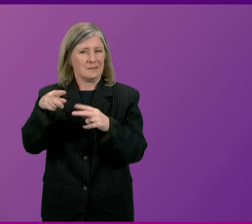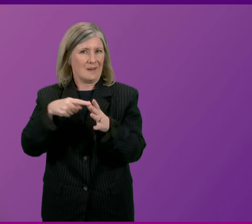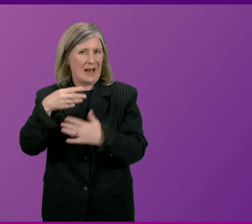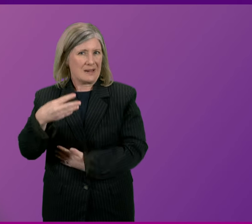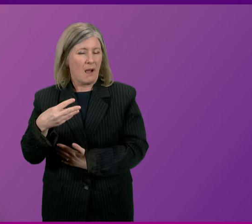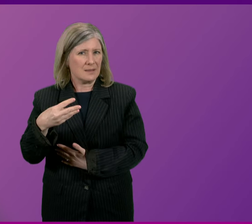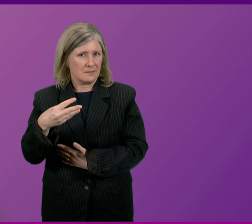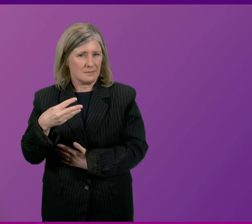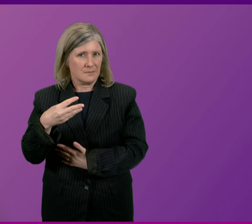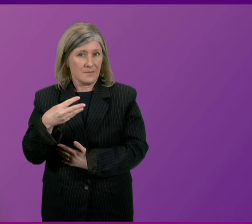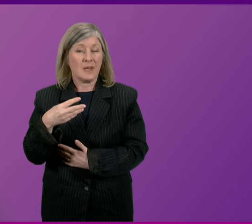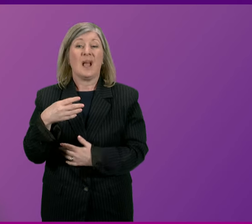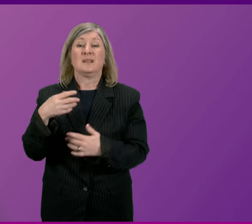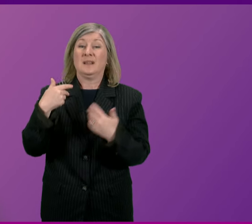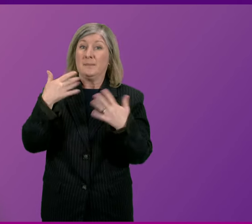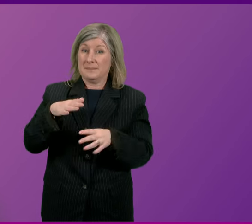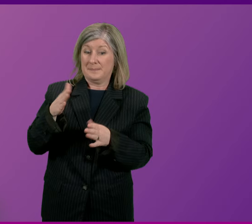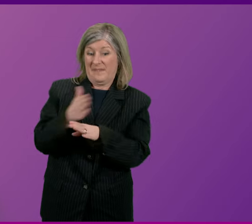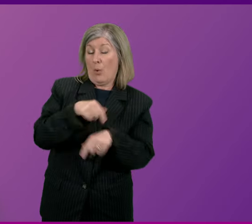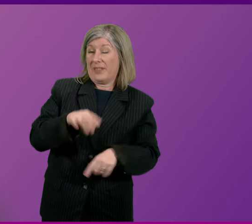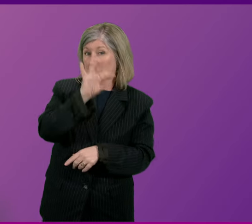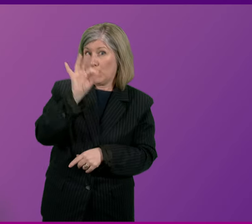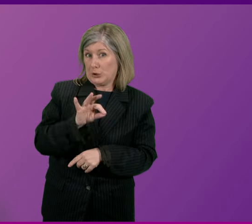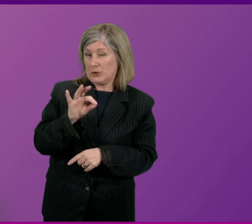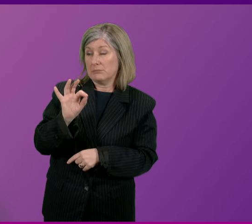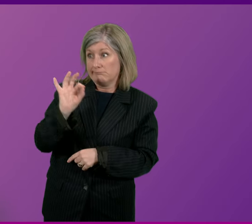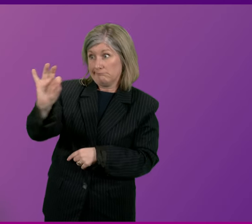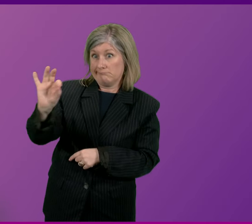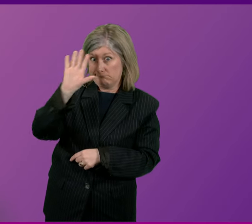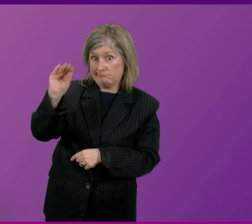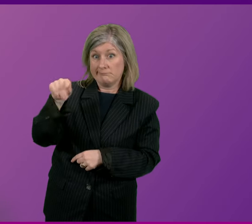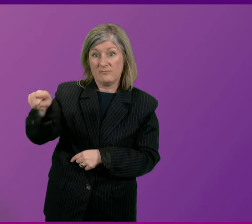of which notice has been given to the First Minister, I secured agreement from one member